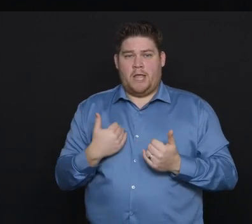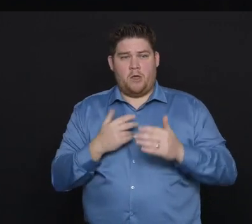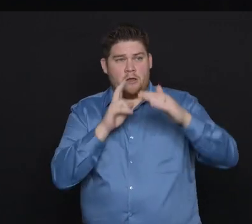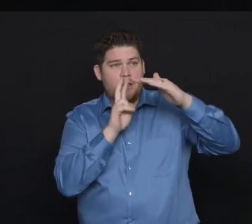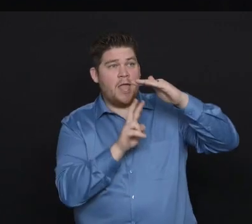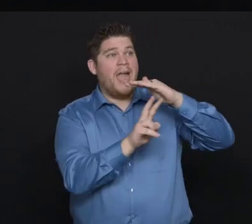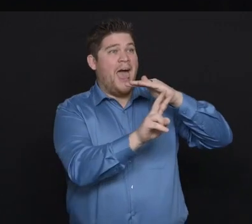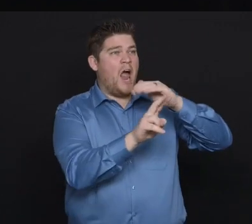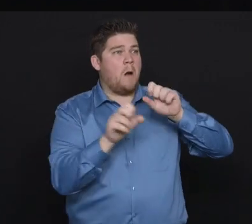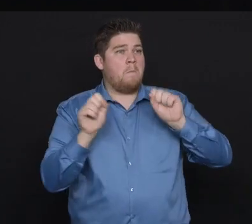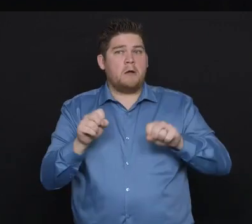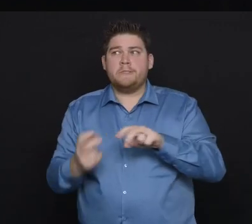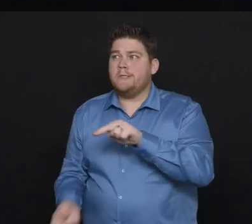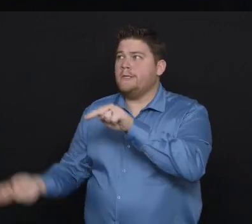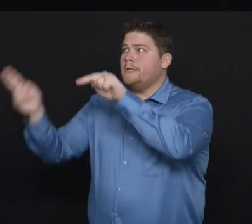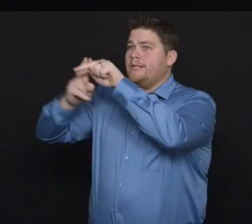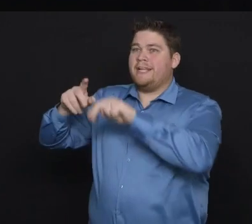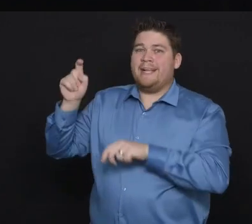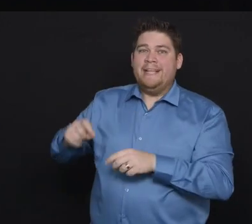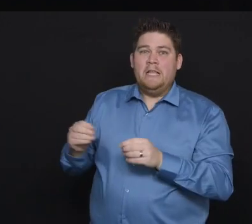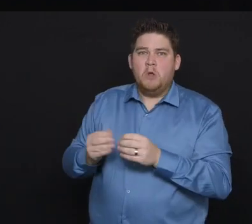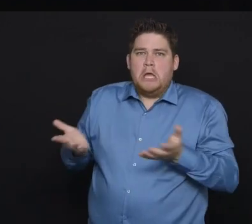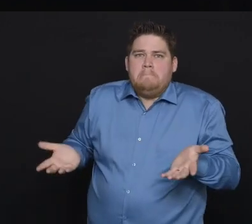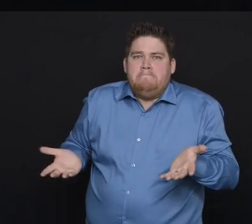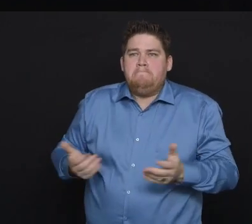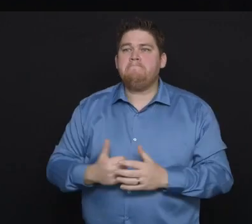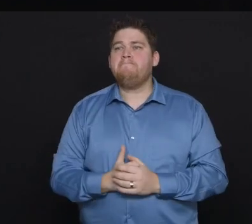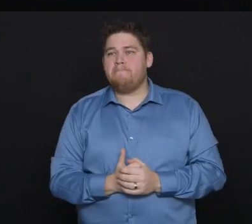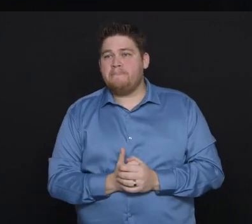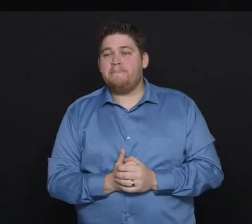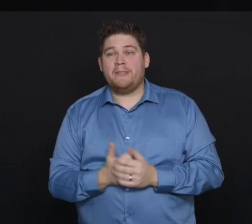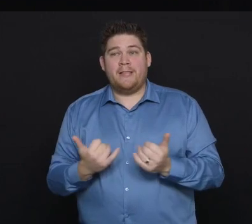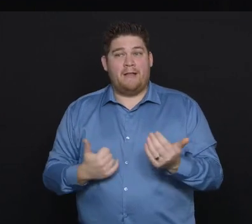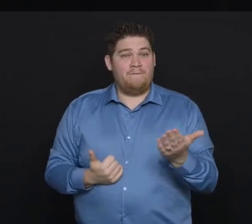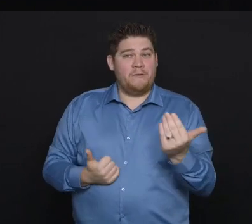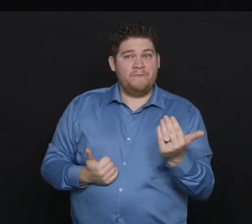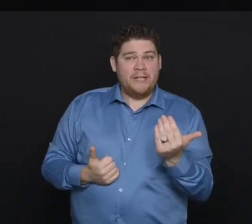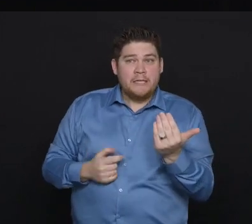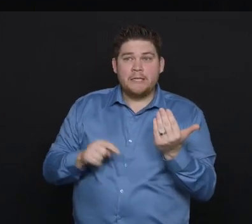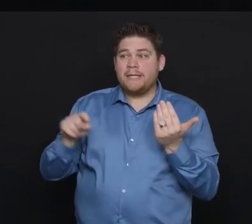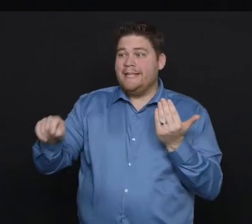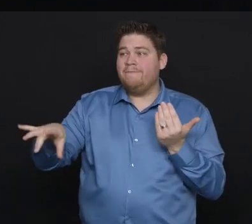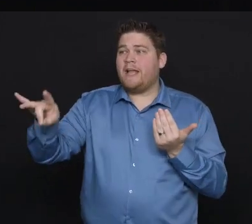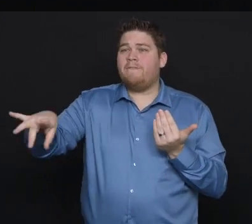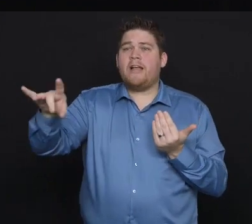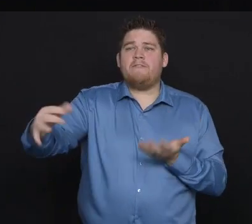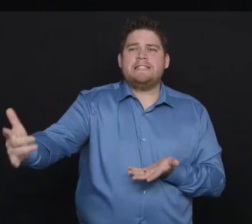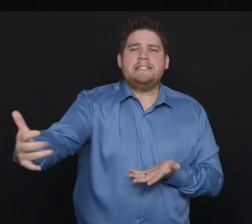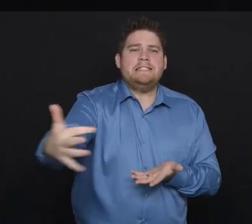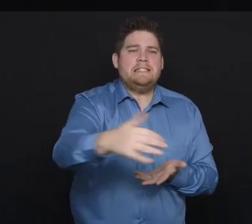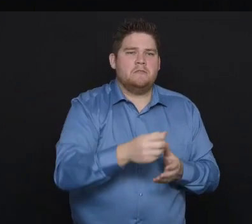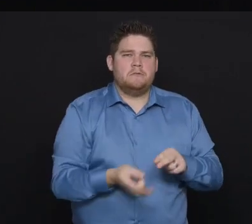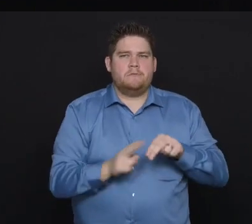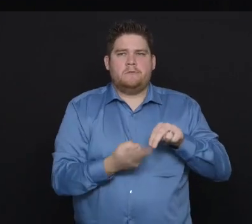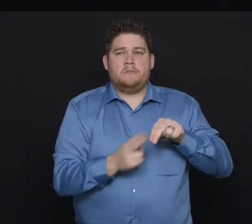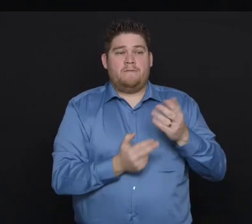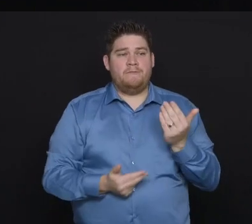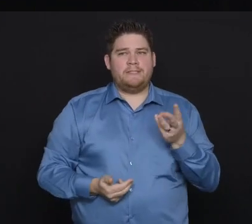others. We are looking at how we effectively pre-position those in parts of the